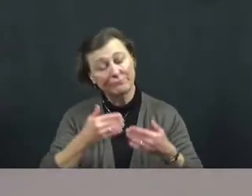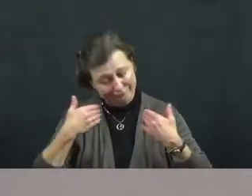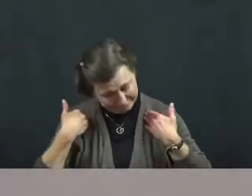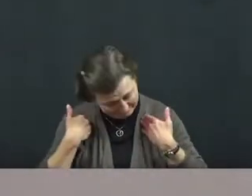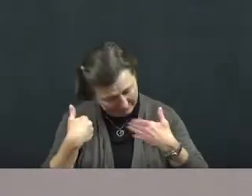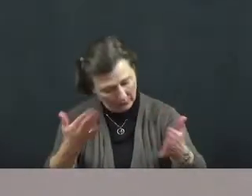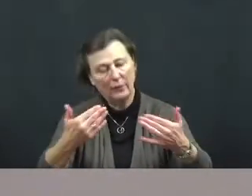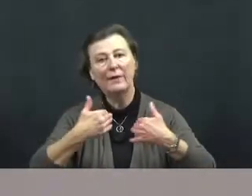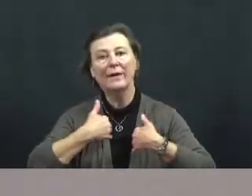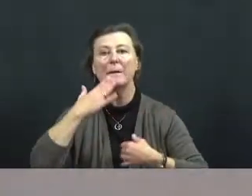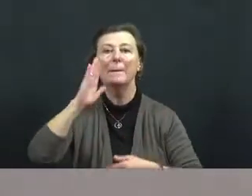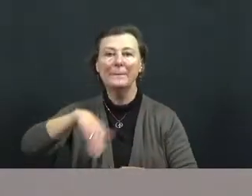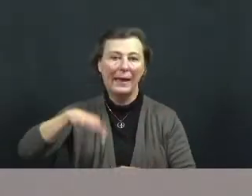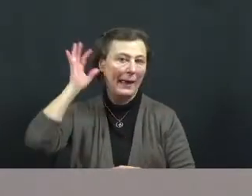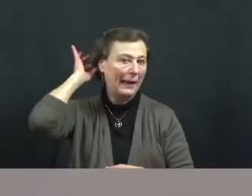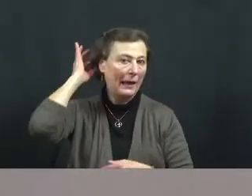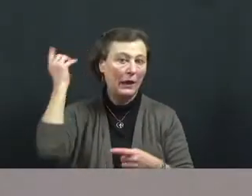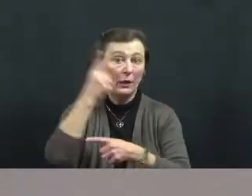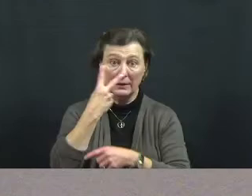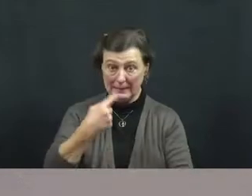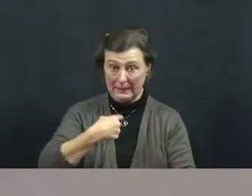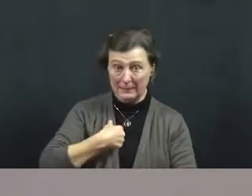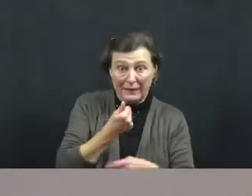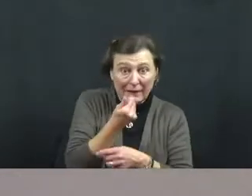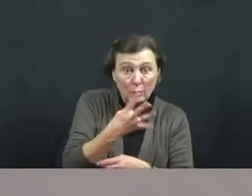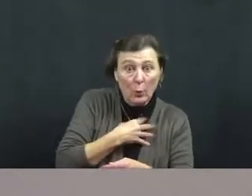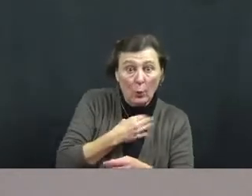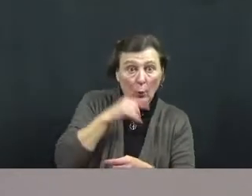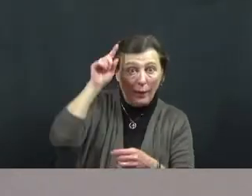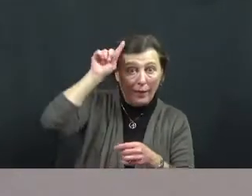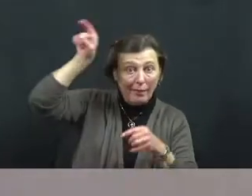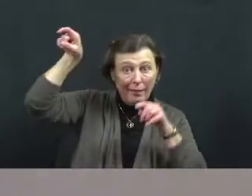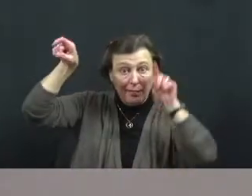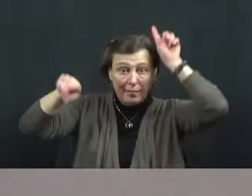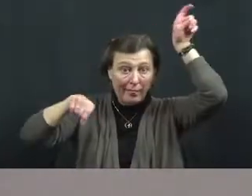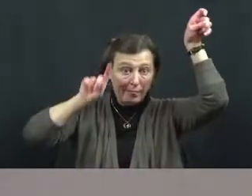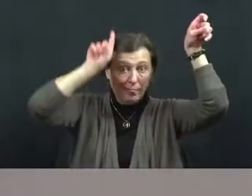And, if you see me with my few white hairs sticking out at weird angles, you'll know why.